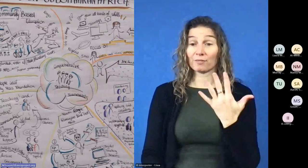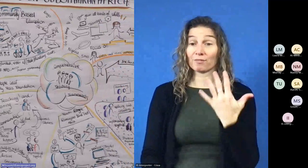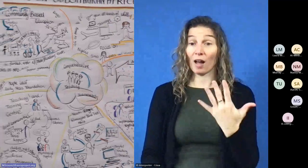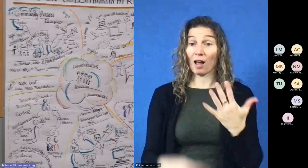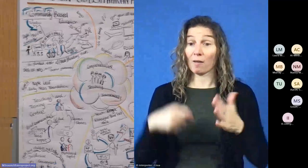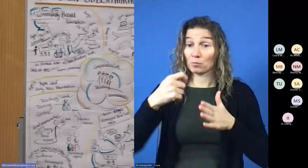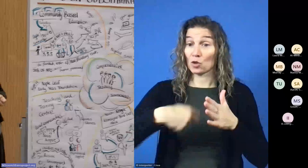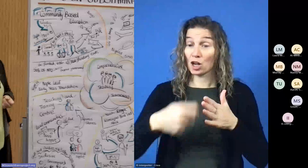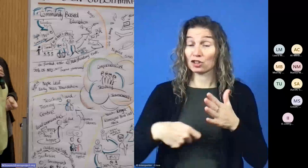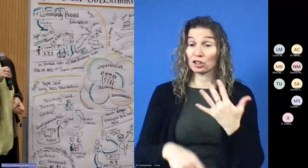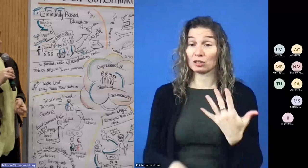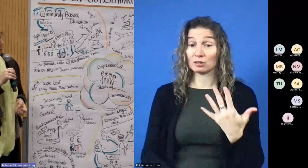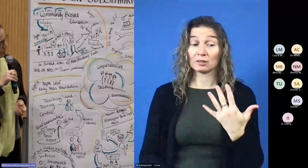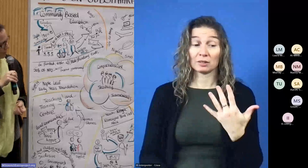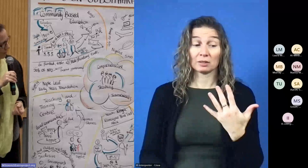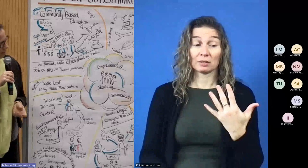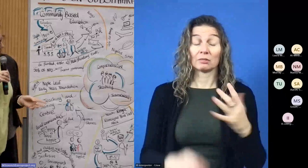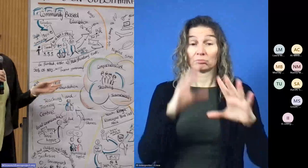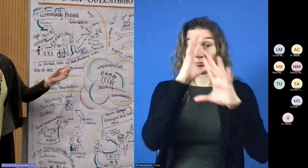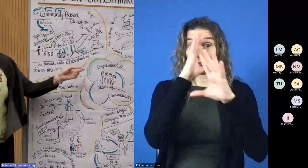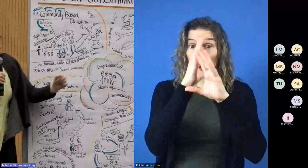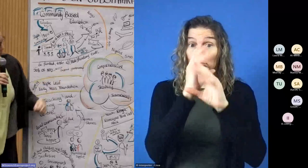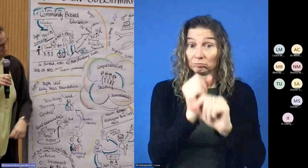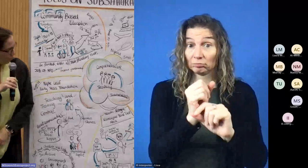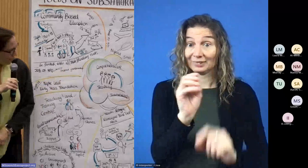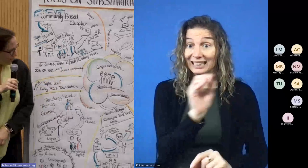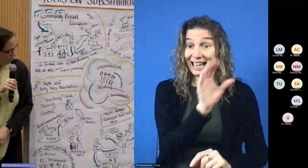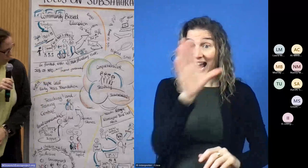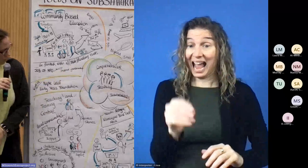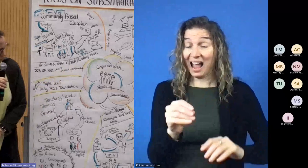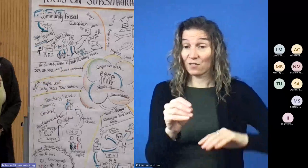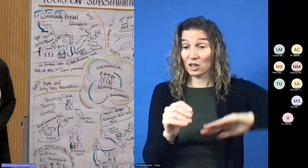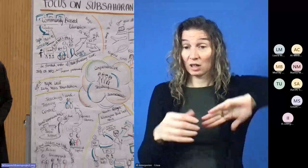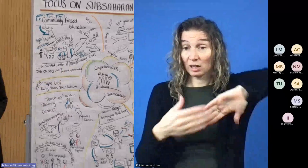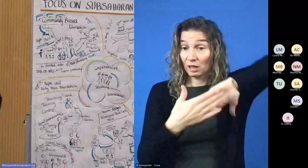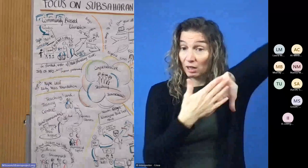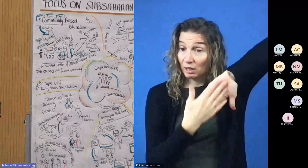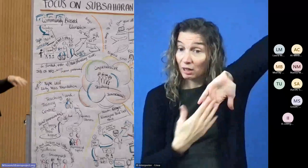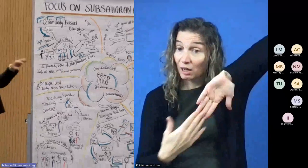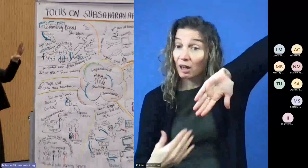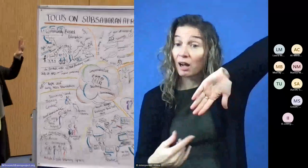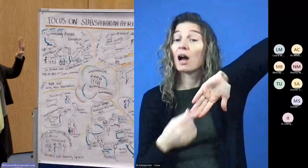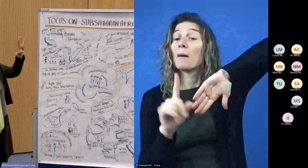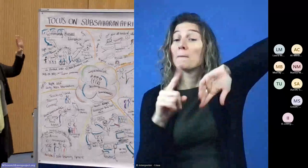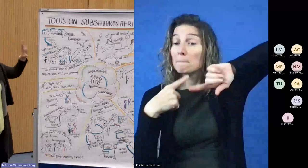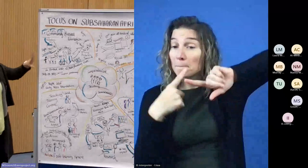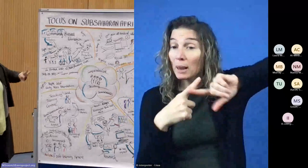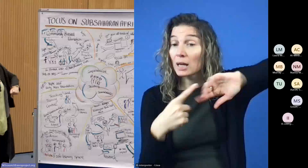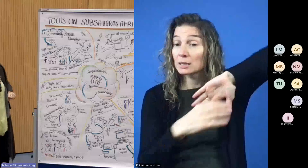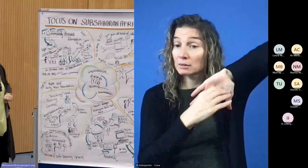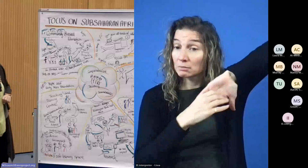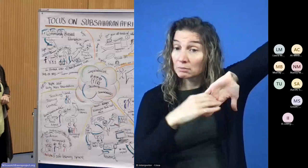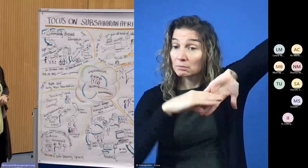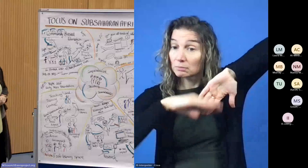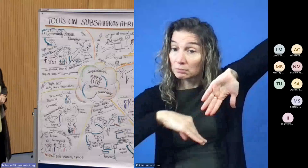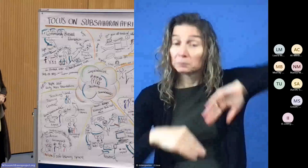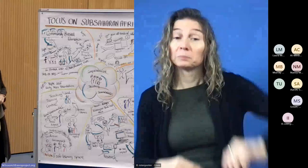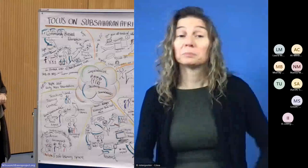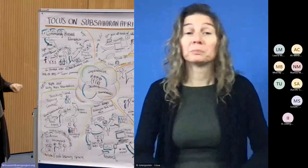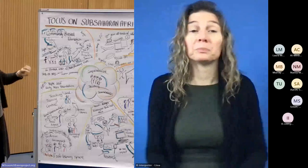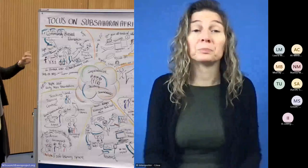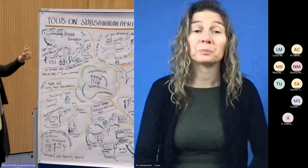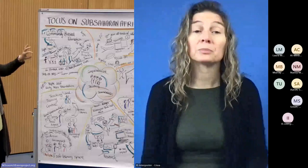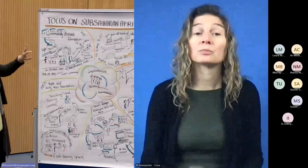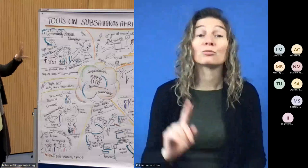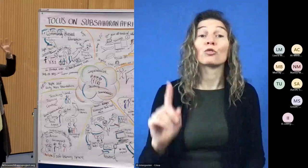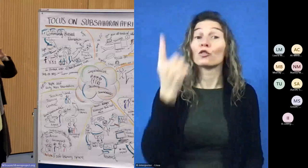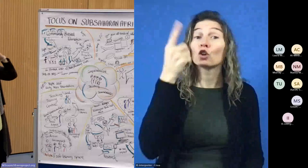focusing on sub-Saharan Africa. Comprehensive teaching frameworks. The first one from Congo,